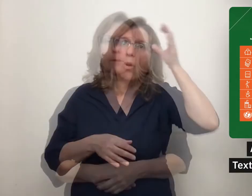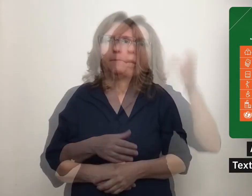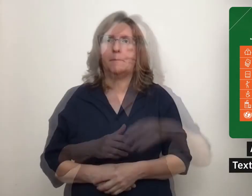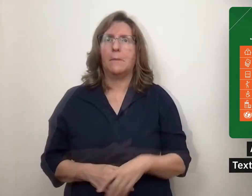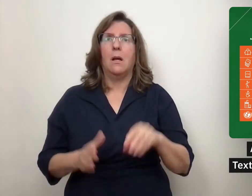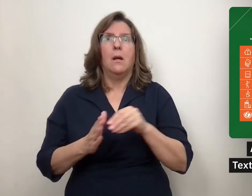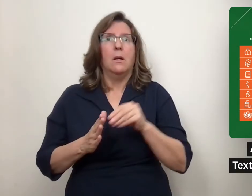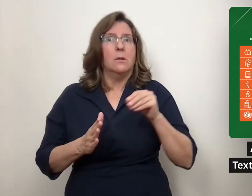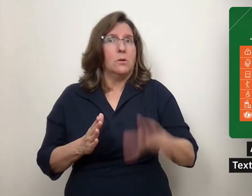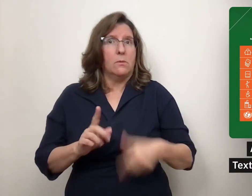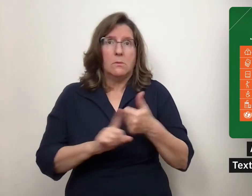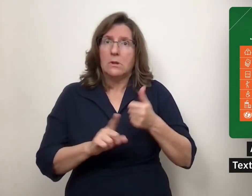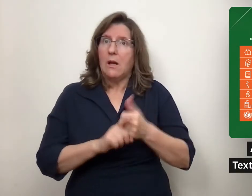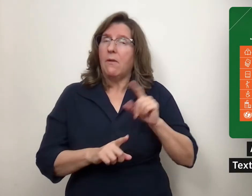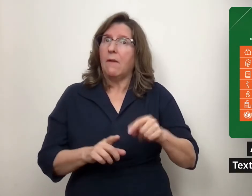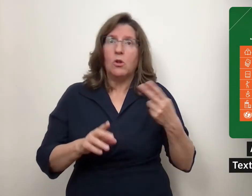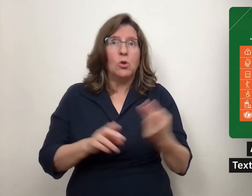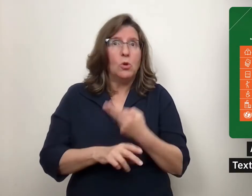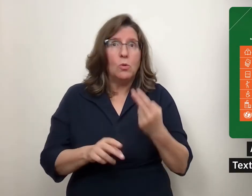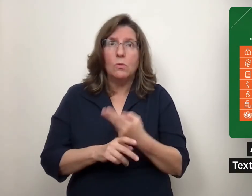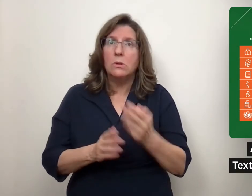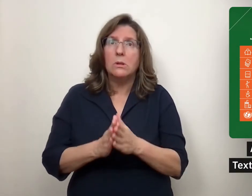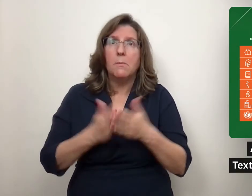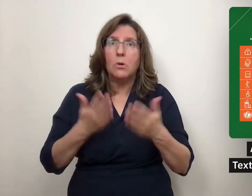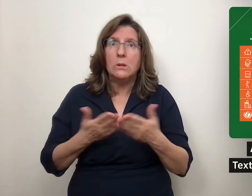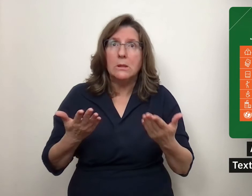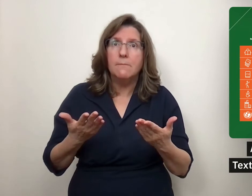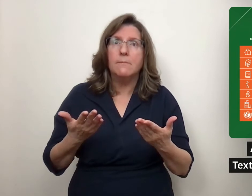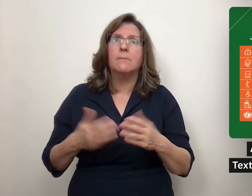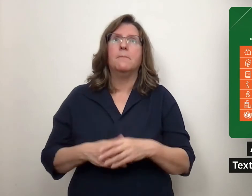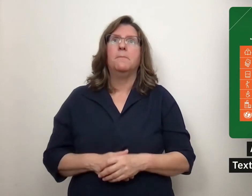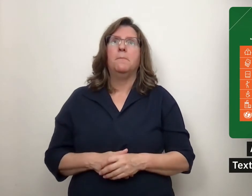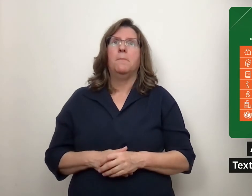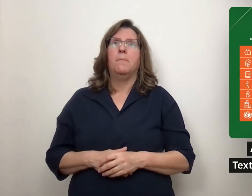Students are stakeholders as the end user of the e-books.